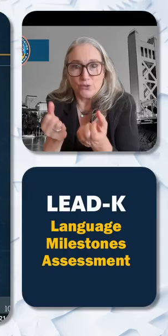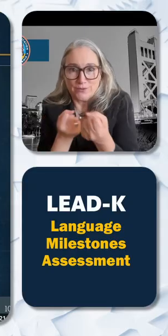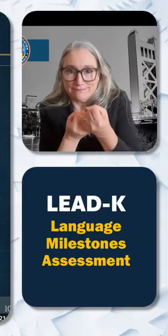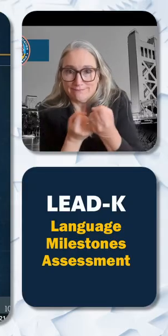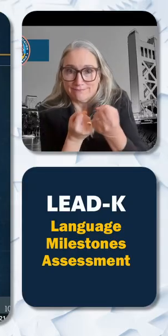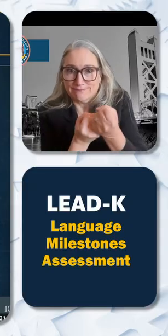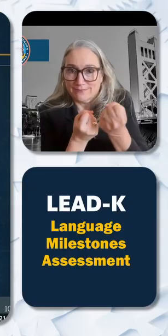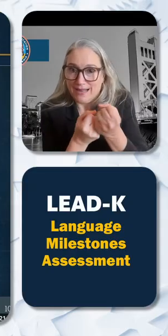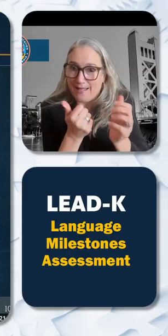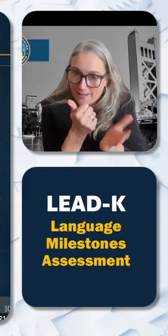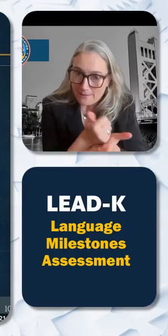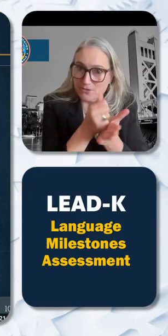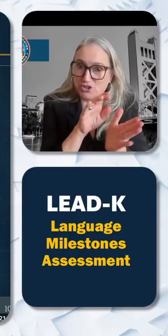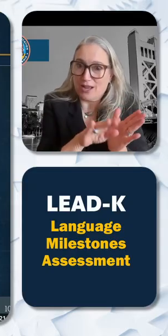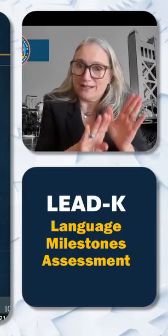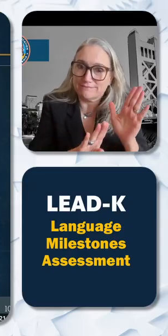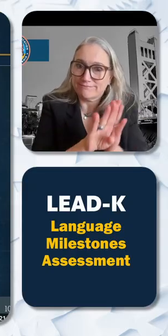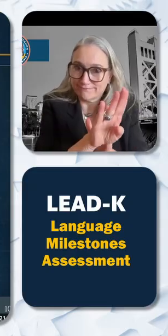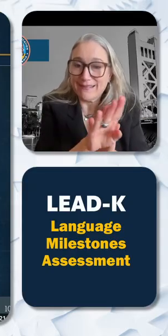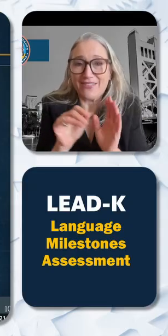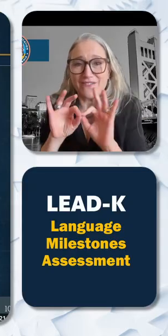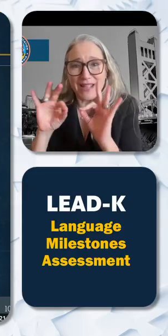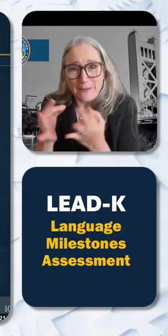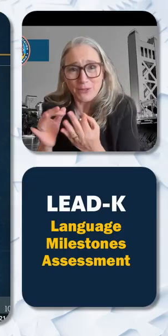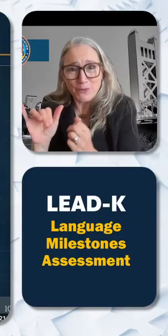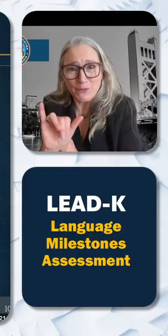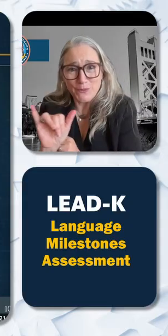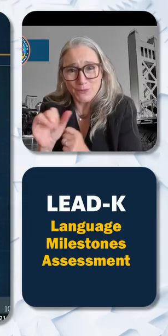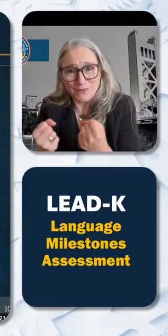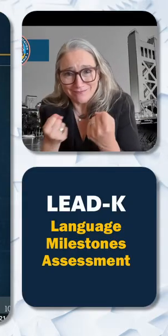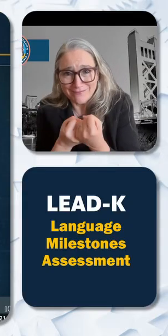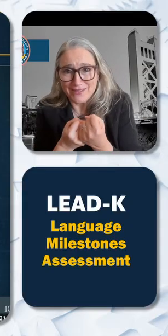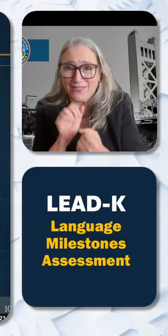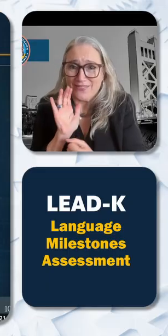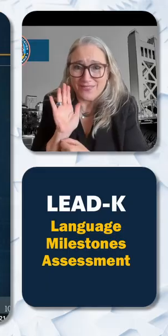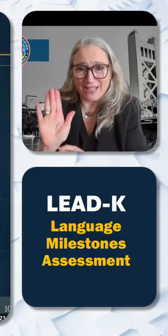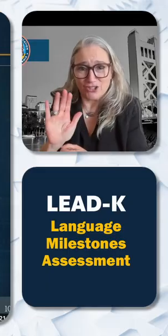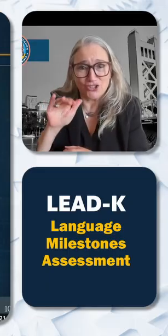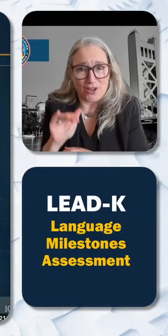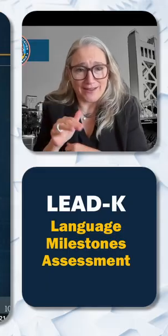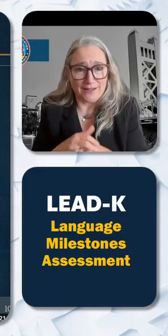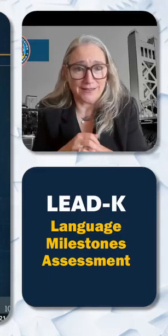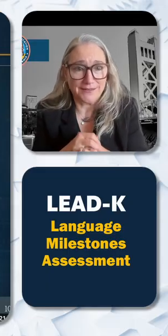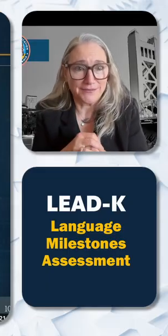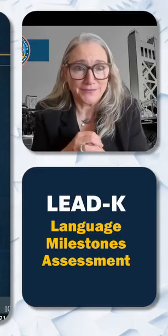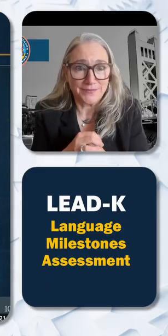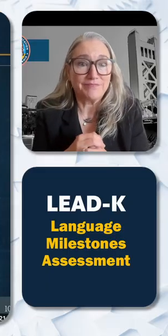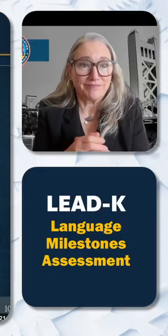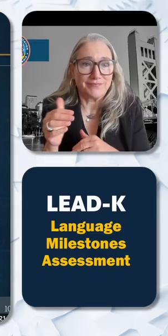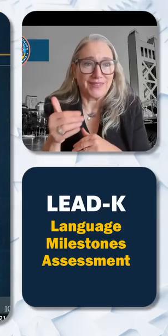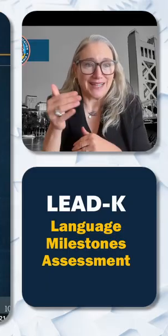If the child is at a specific level, we need to set up a plan to ensure that the child is thriving along with their family. The family needs to know